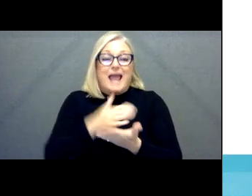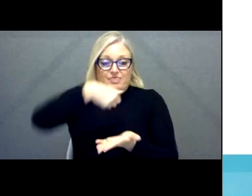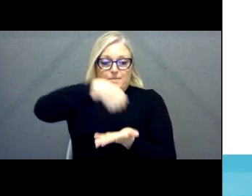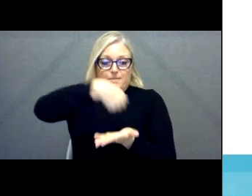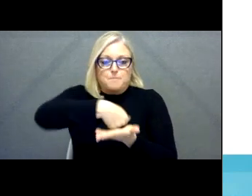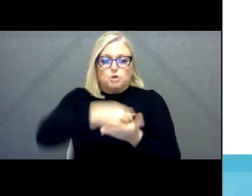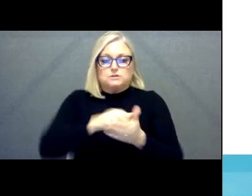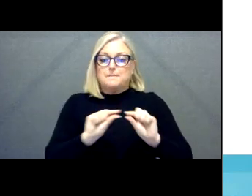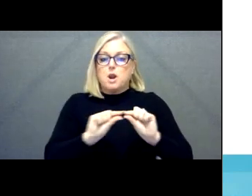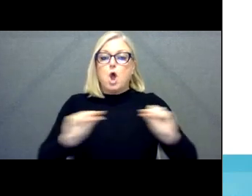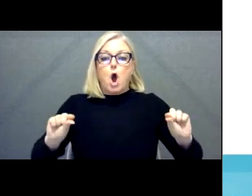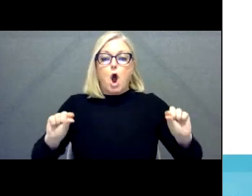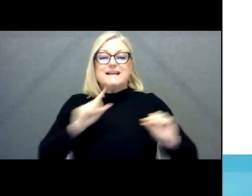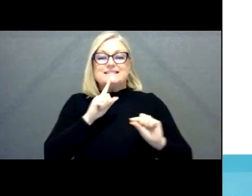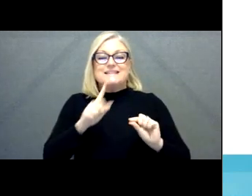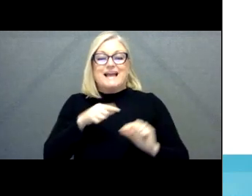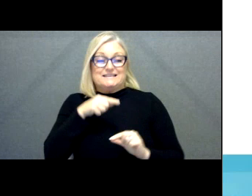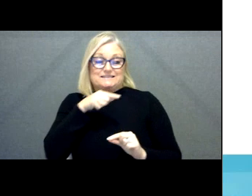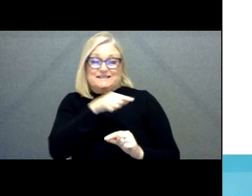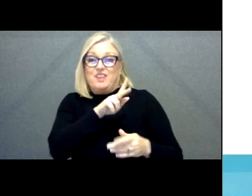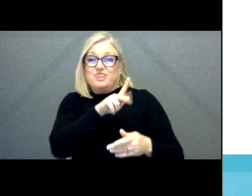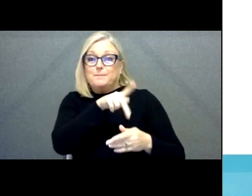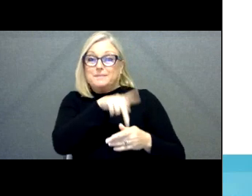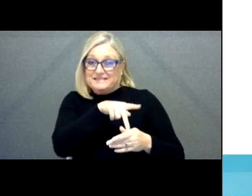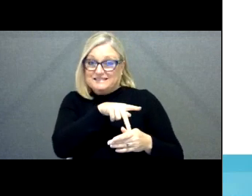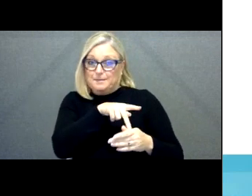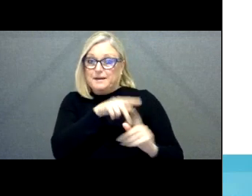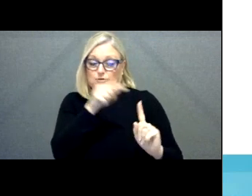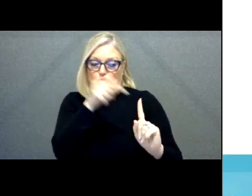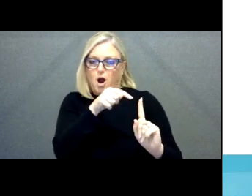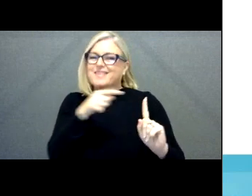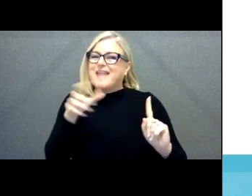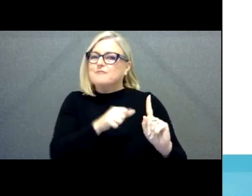the participant or the defendant must agree for their case to be referred so it can't be